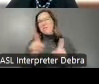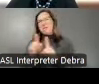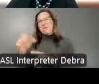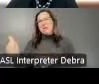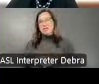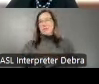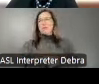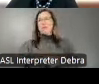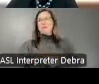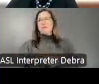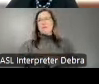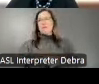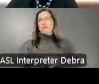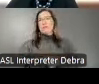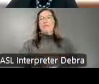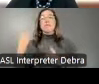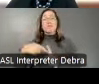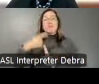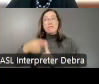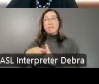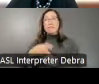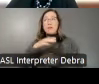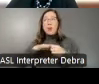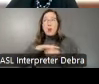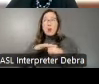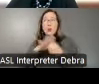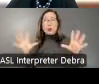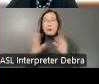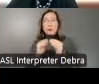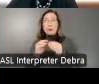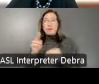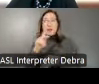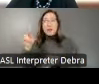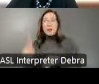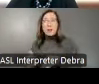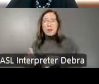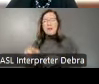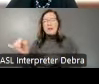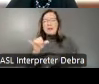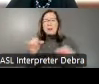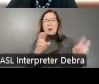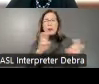participating in a local convening in Philadelphia to discuss similar themes of arts integration.